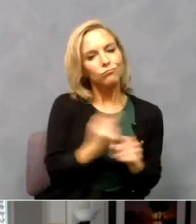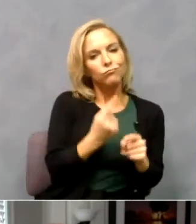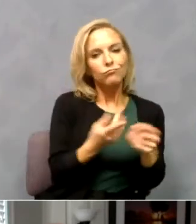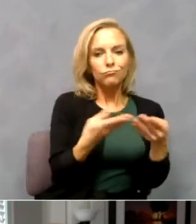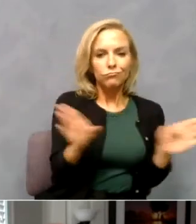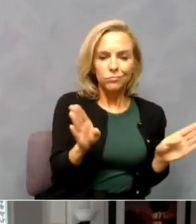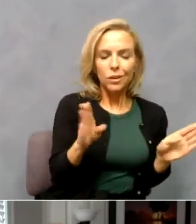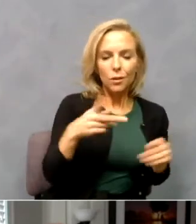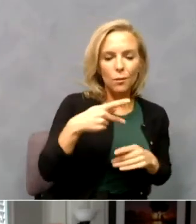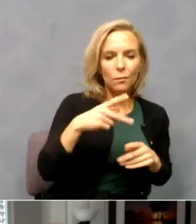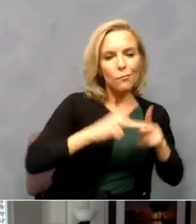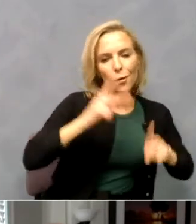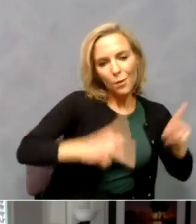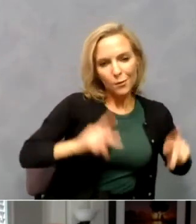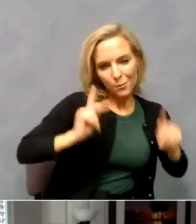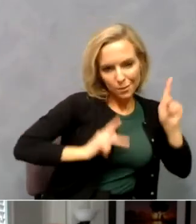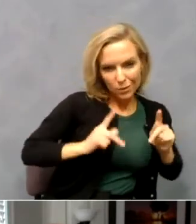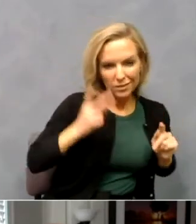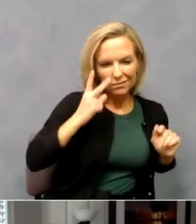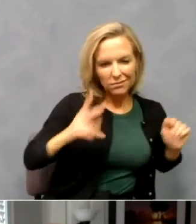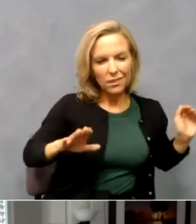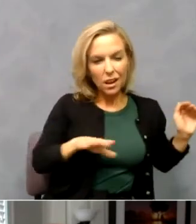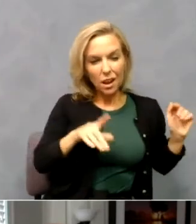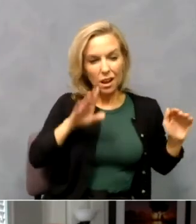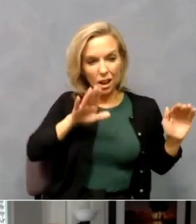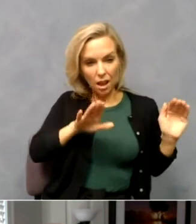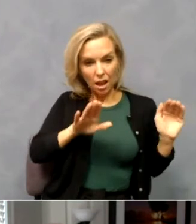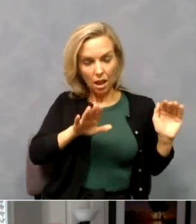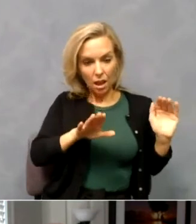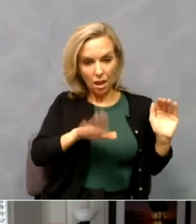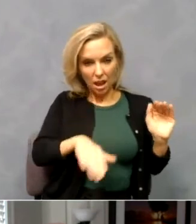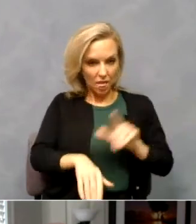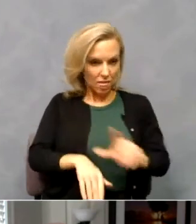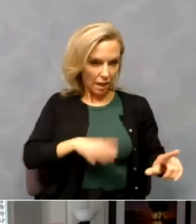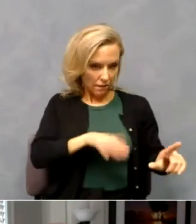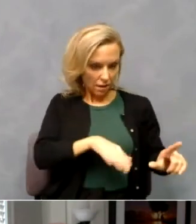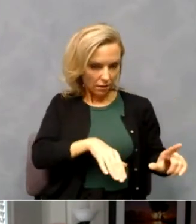look down in the bar graphs and the bottom left, this takes all people who